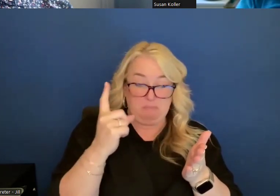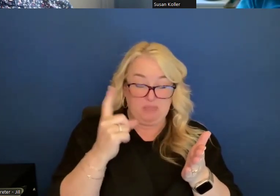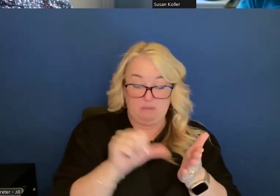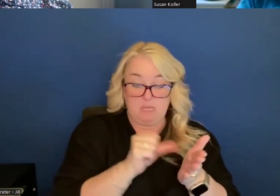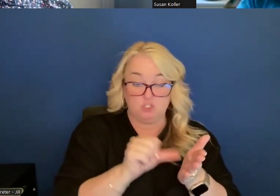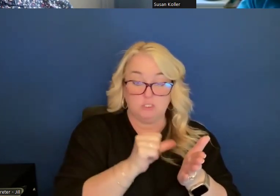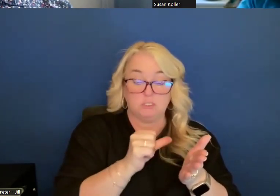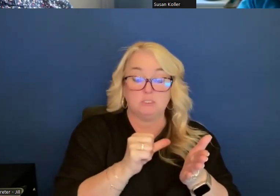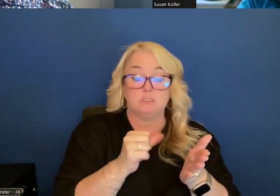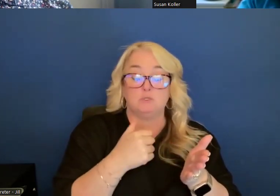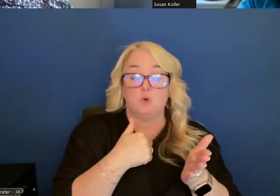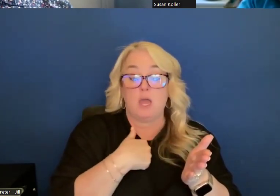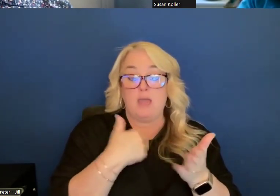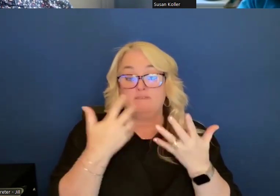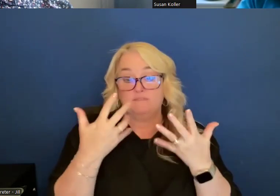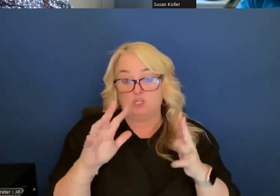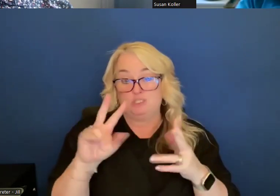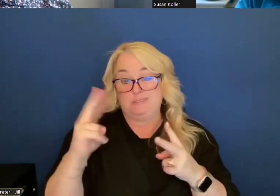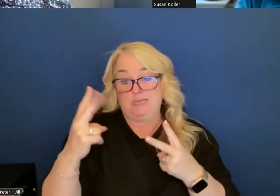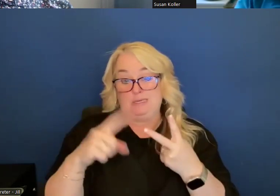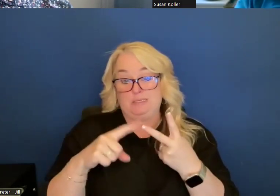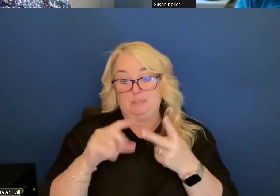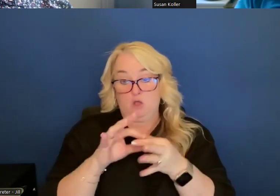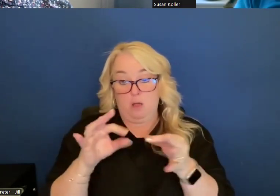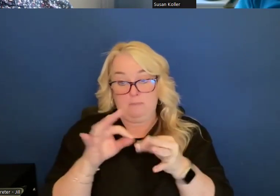what I said in my second round of commentary was, it would be